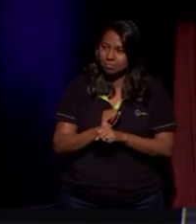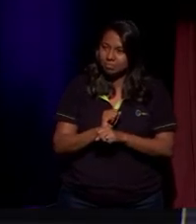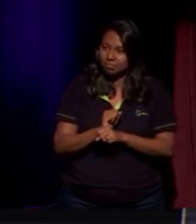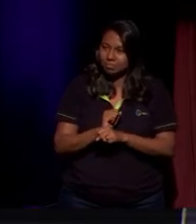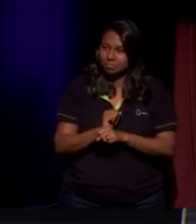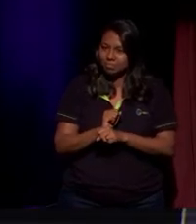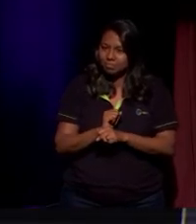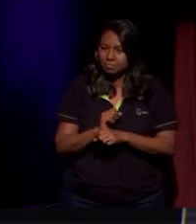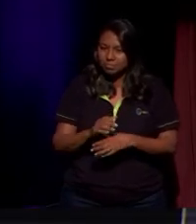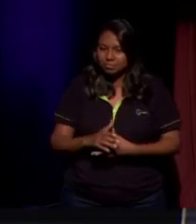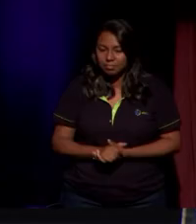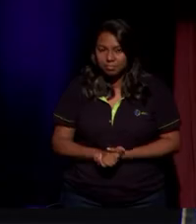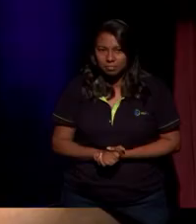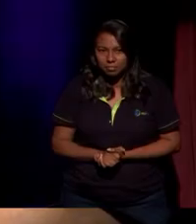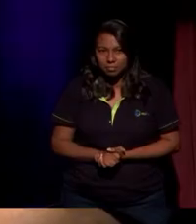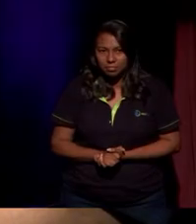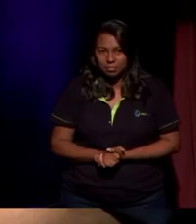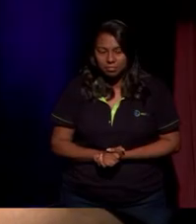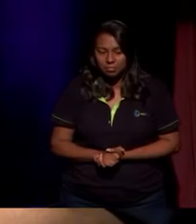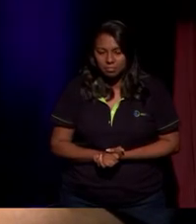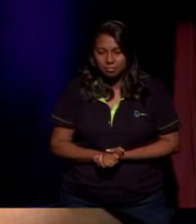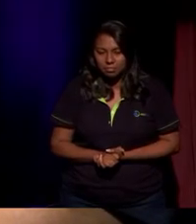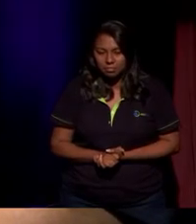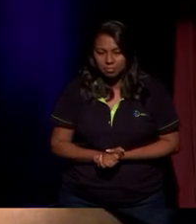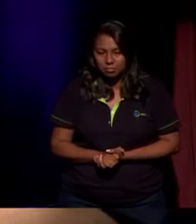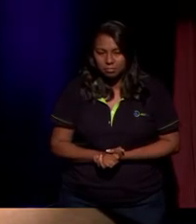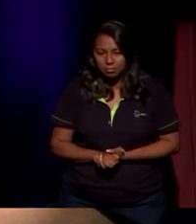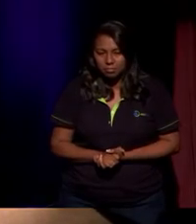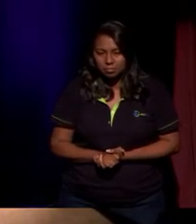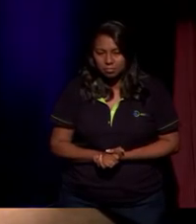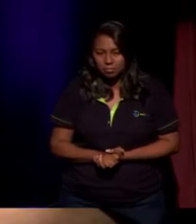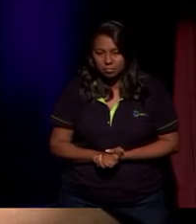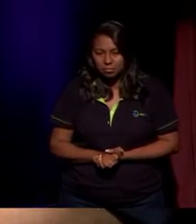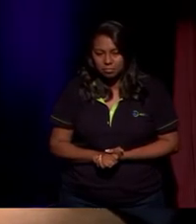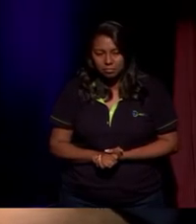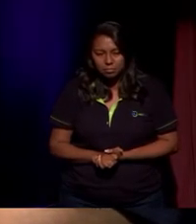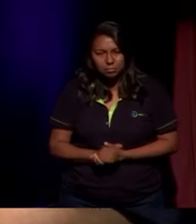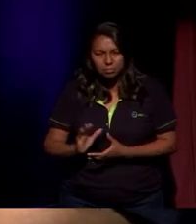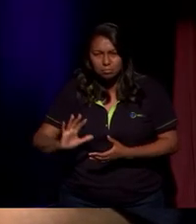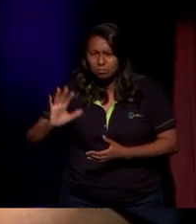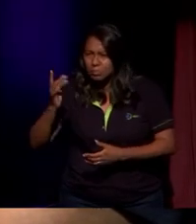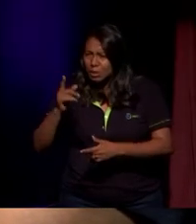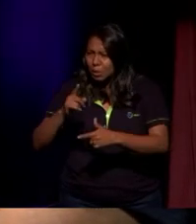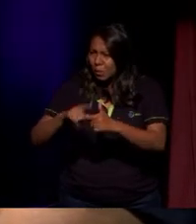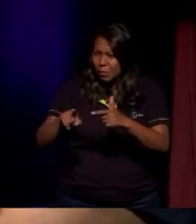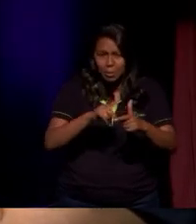of Western liberty, but how to deal, then, with these terrible scenarios of limitation of rights?